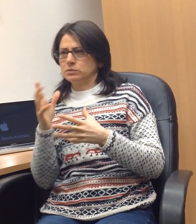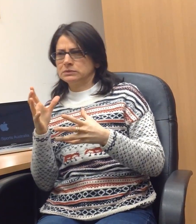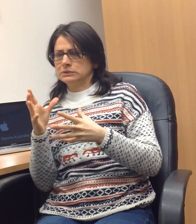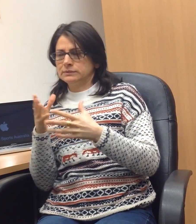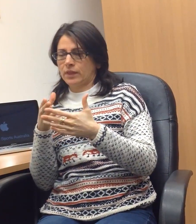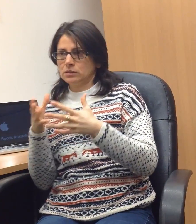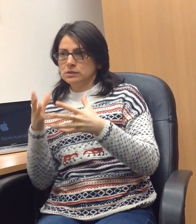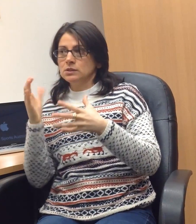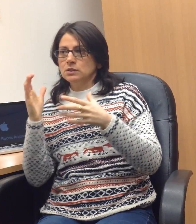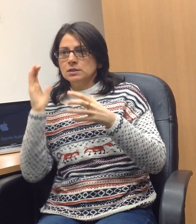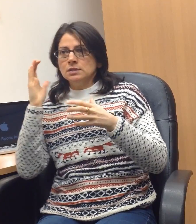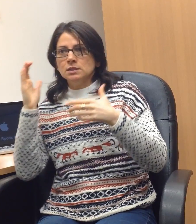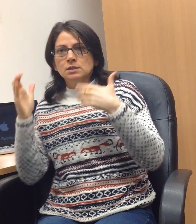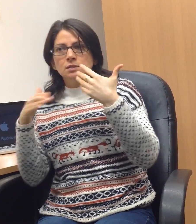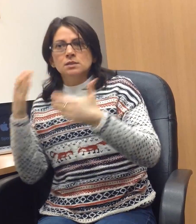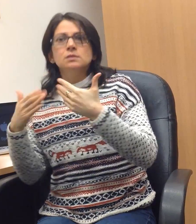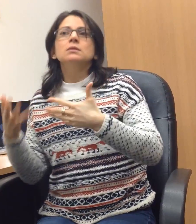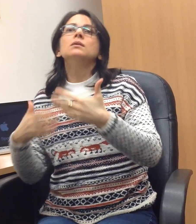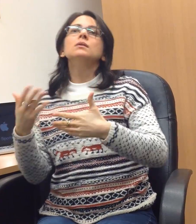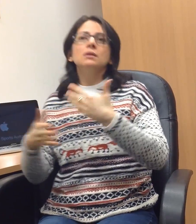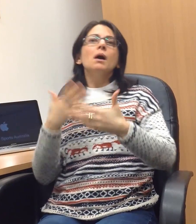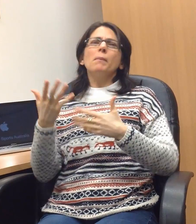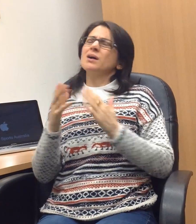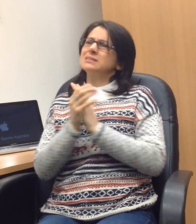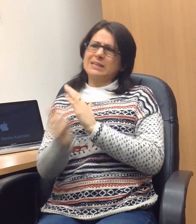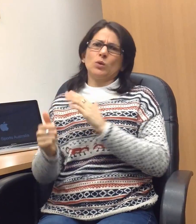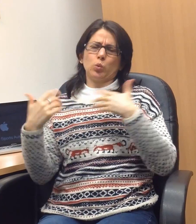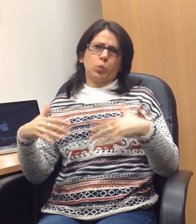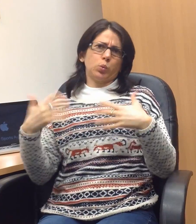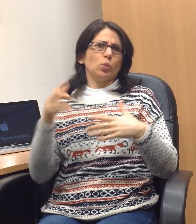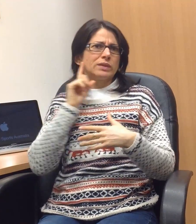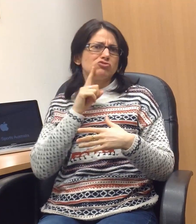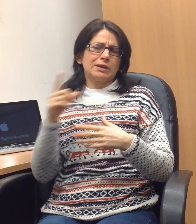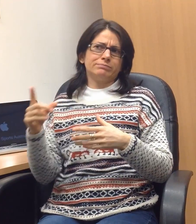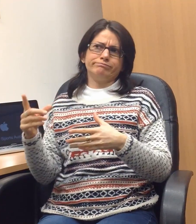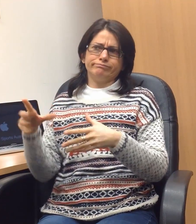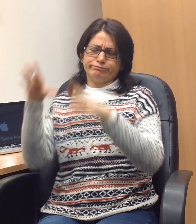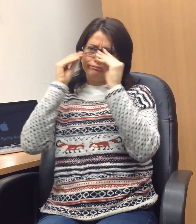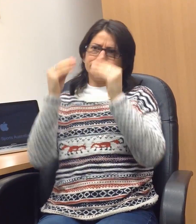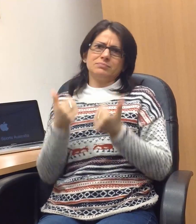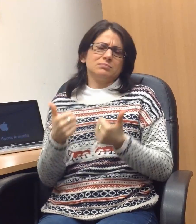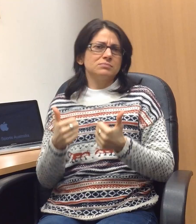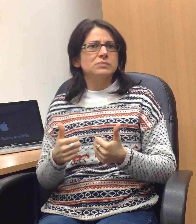In sport with hearing people still not comfortable and can be frustrating but when I play with hearing people I learn